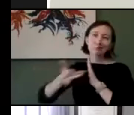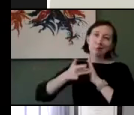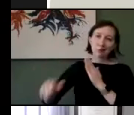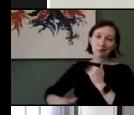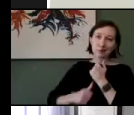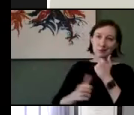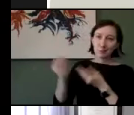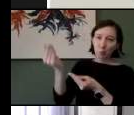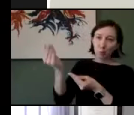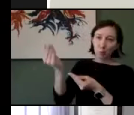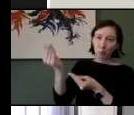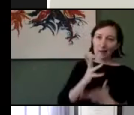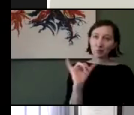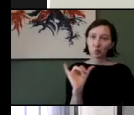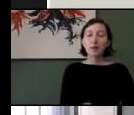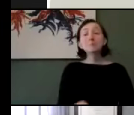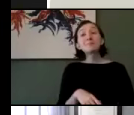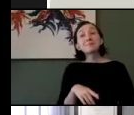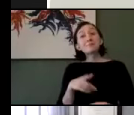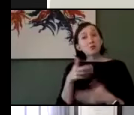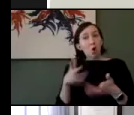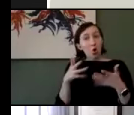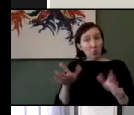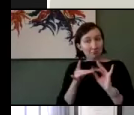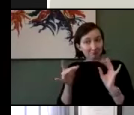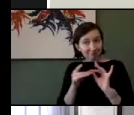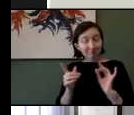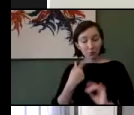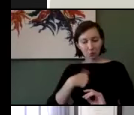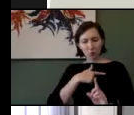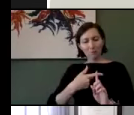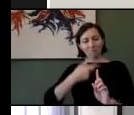As you heard, we are from the center for inclusive design and innovation